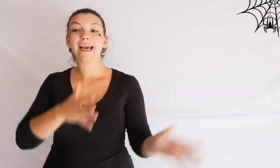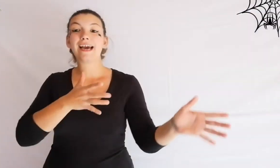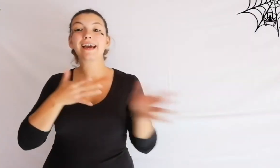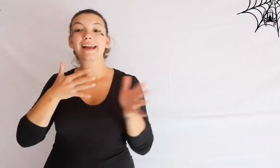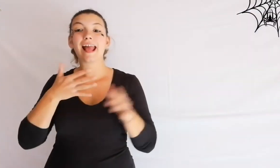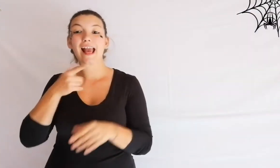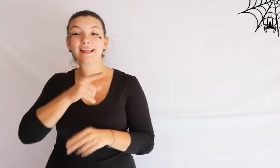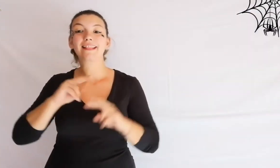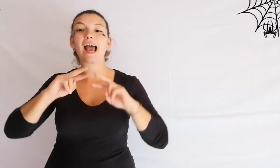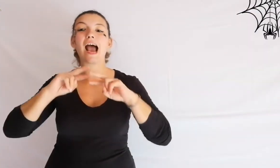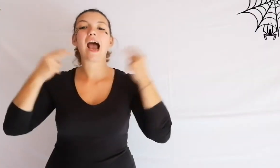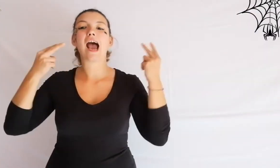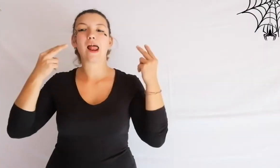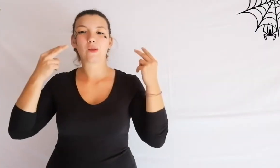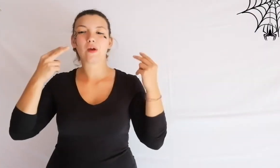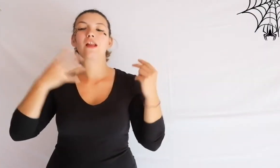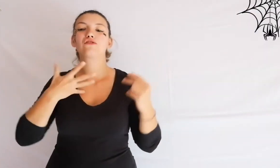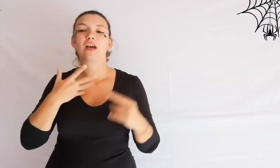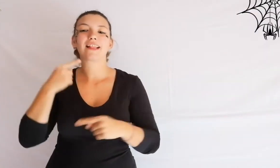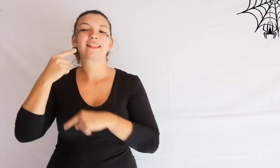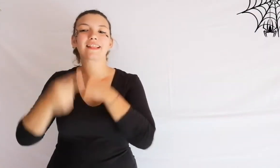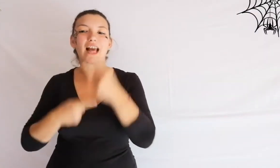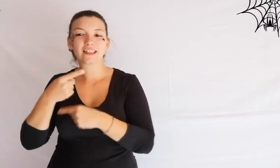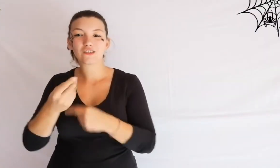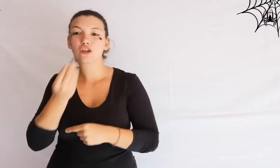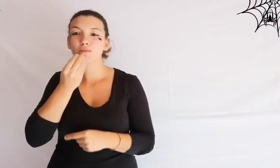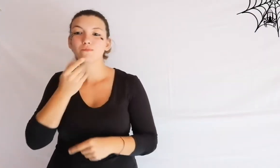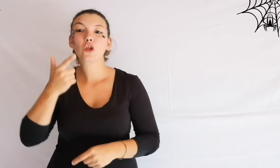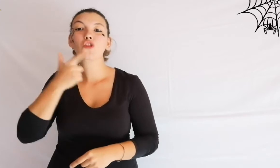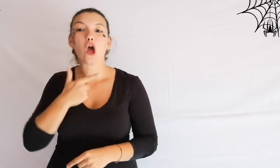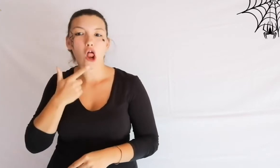In Ireland on Halloween there is the tradition of eating a dessert,